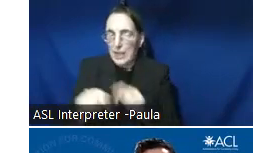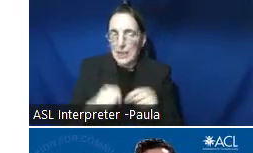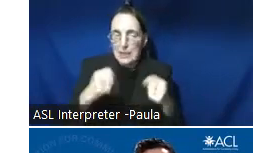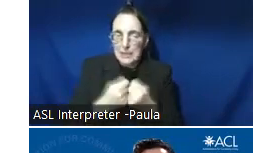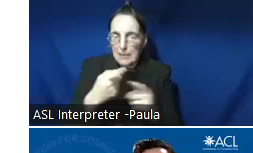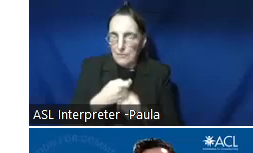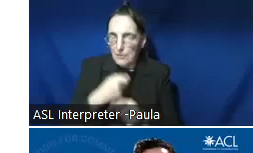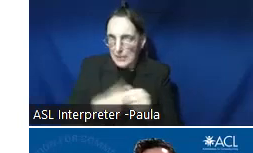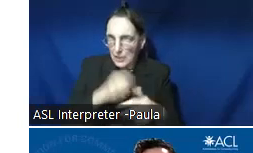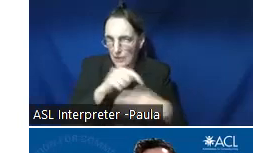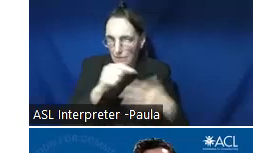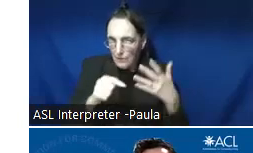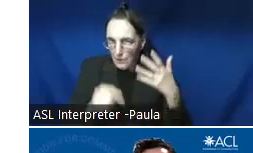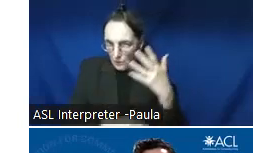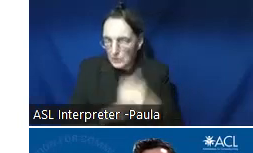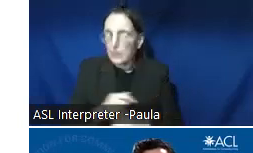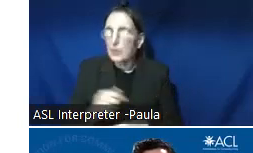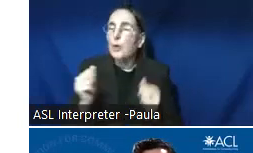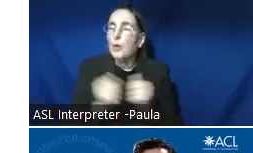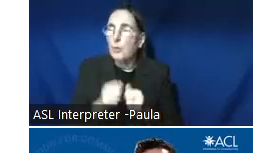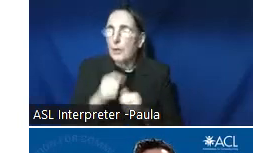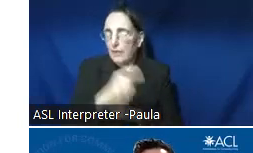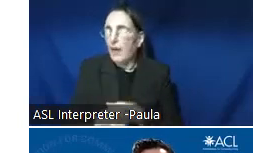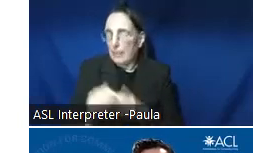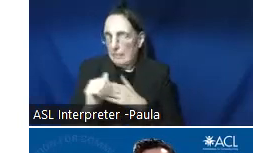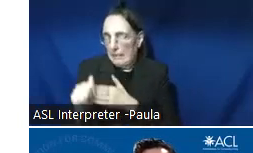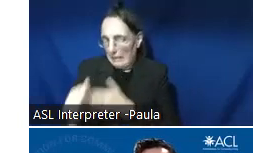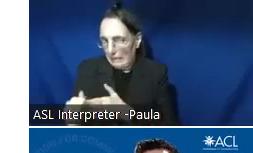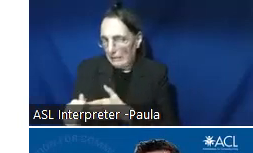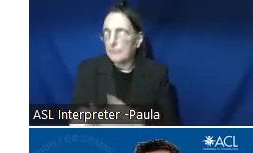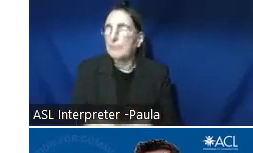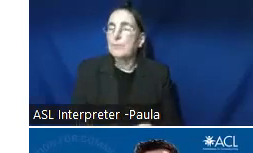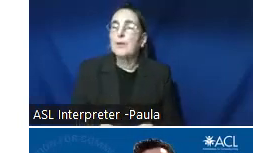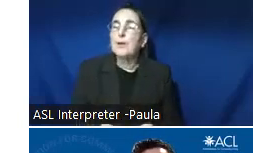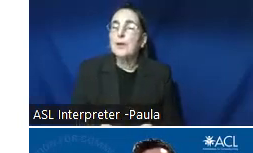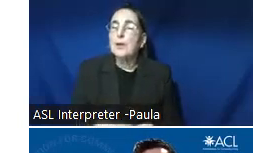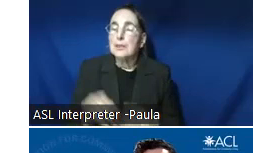designated lead state agency or organization. States are highly encouraged to have their state Medicaid